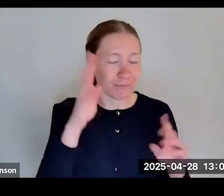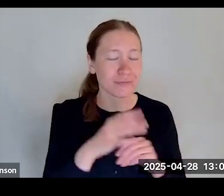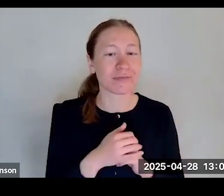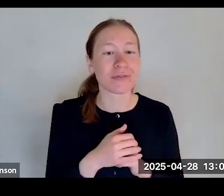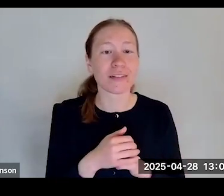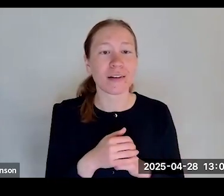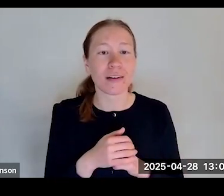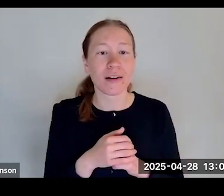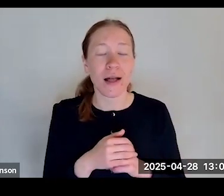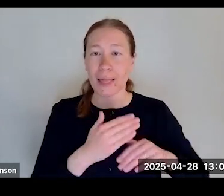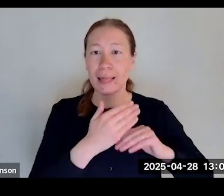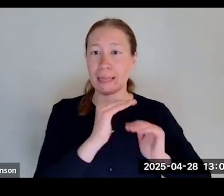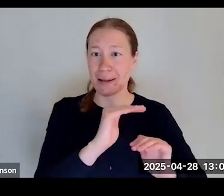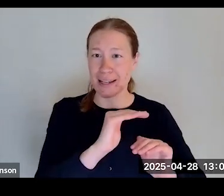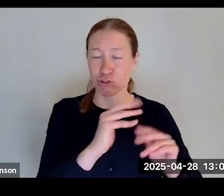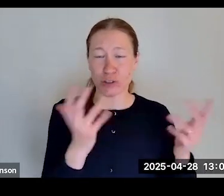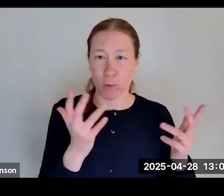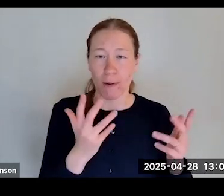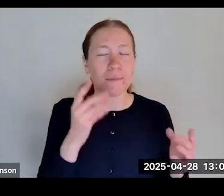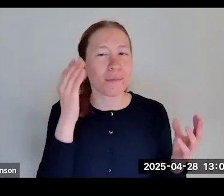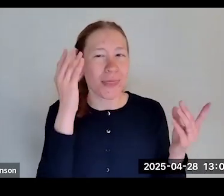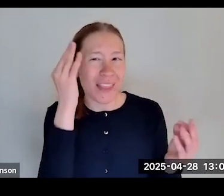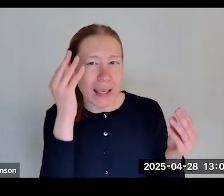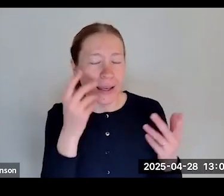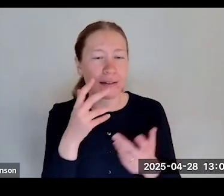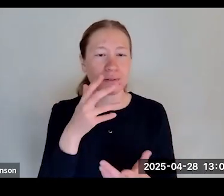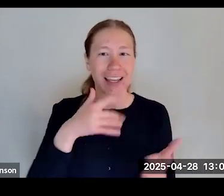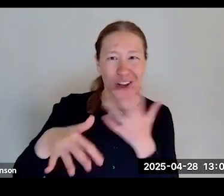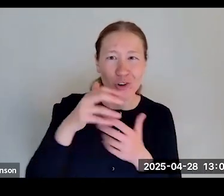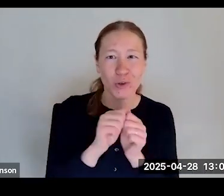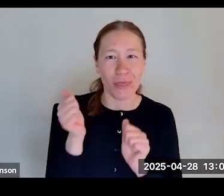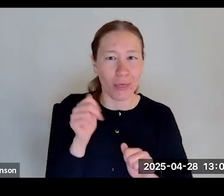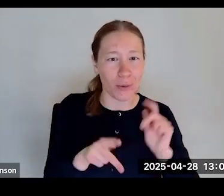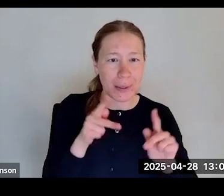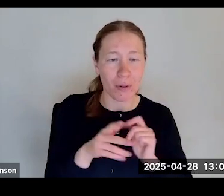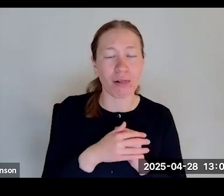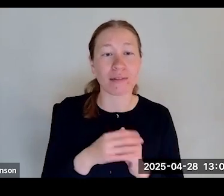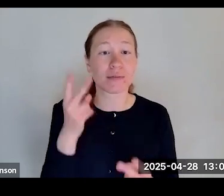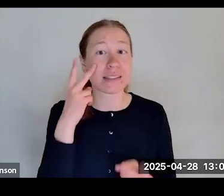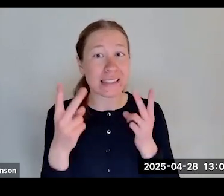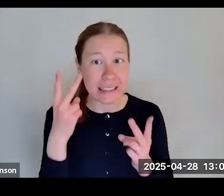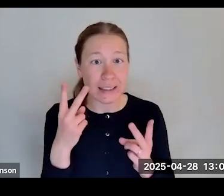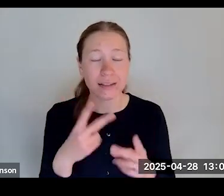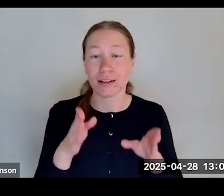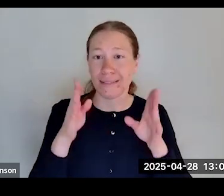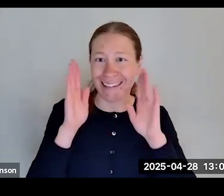with migraines were thinking, interacting with others, seeing and concentrating.